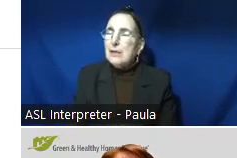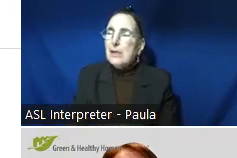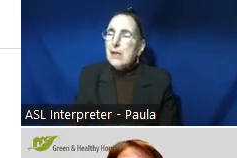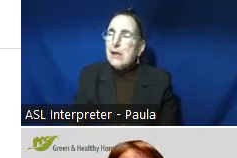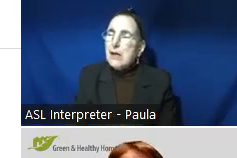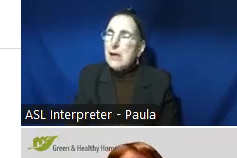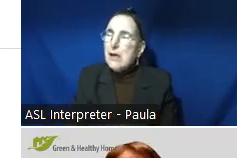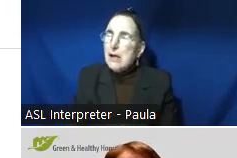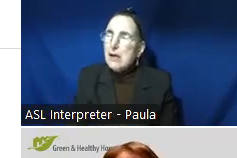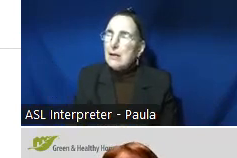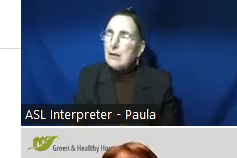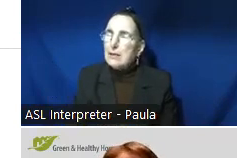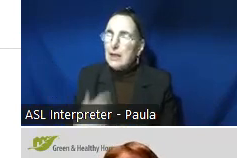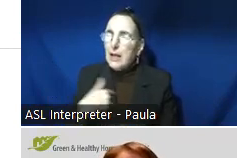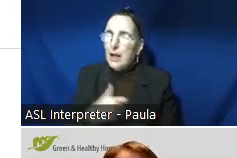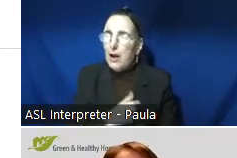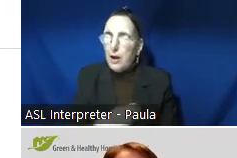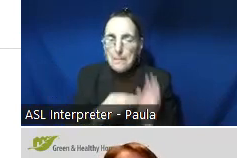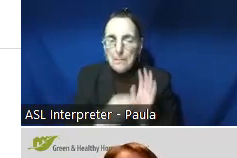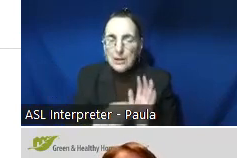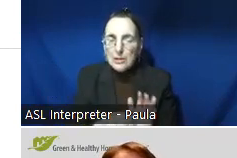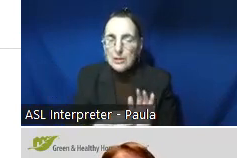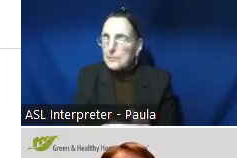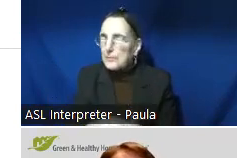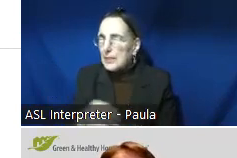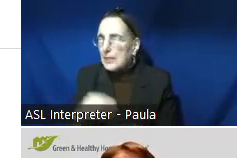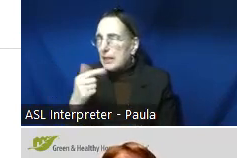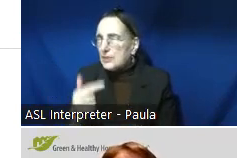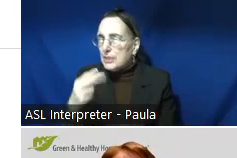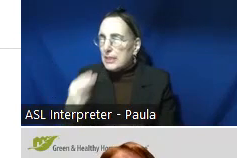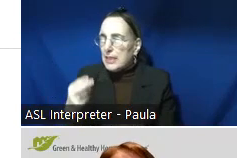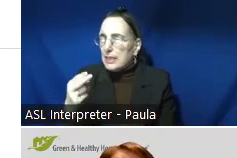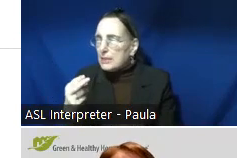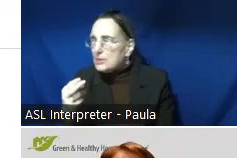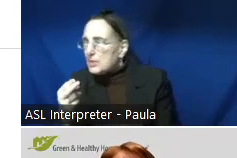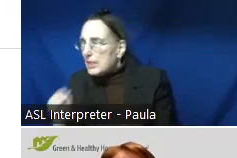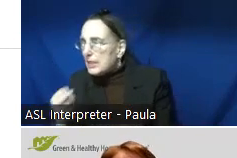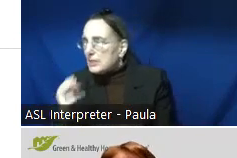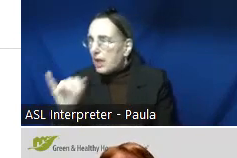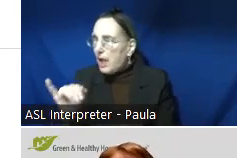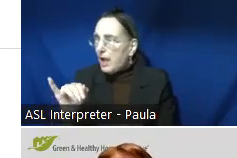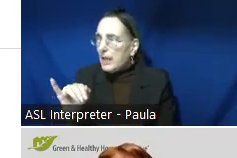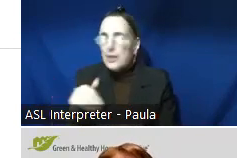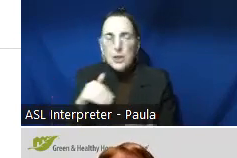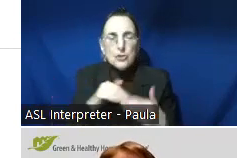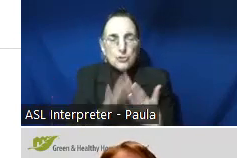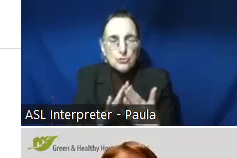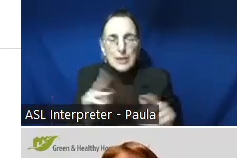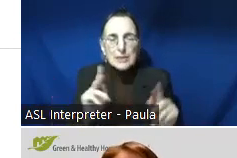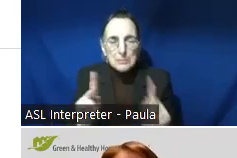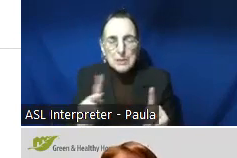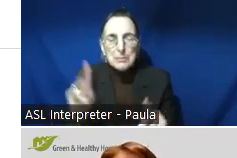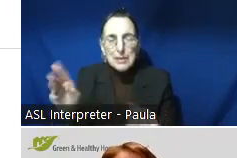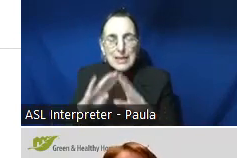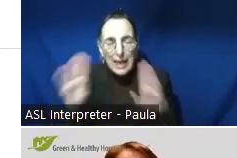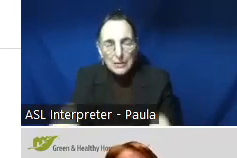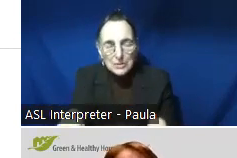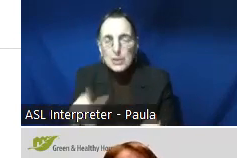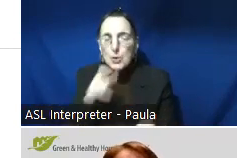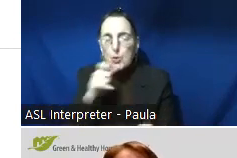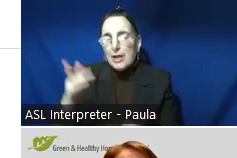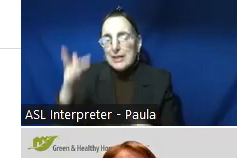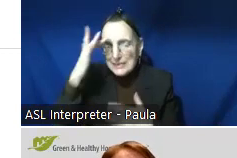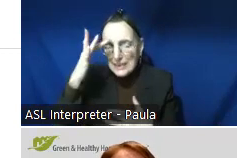So, our model at GHHI to address those ills and housing that cause ill health is to align,